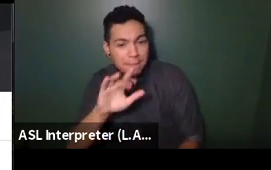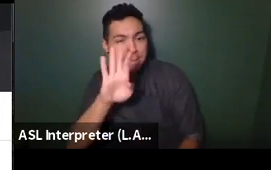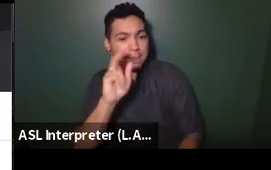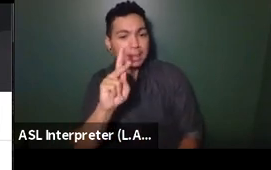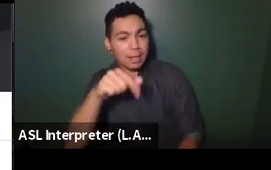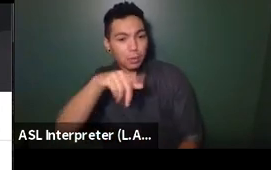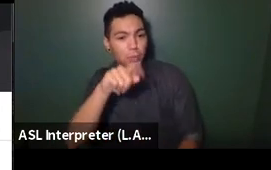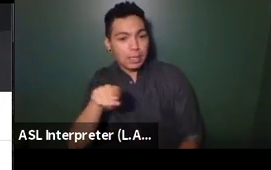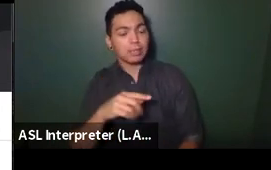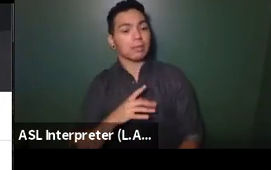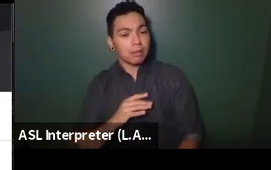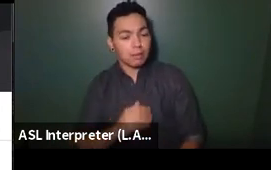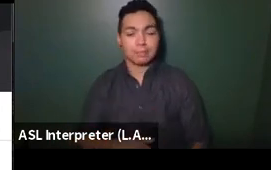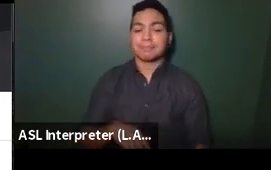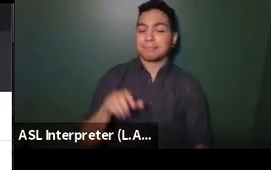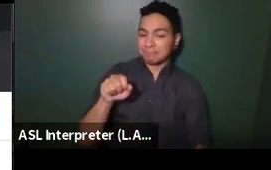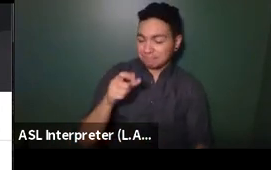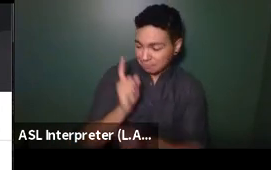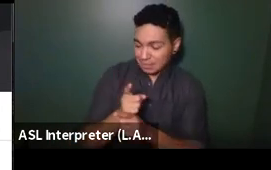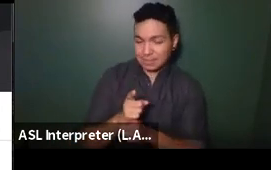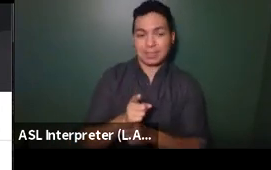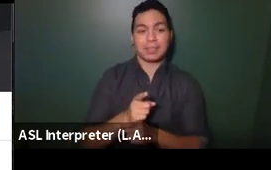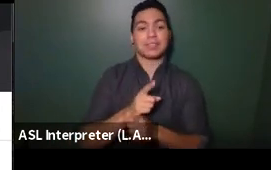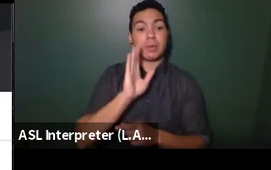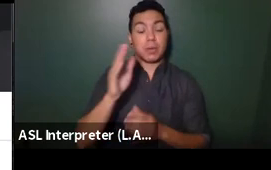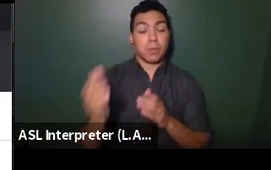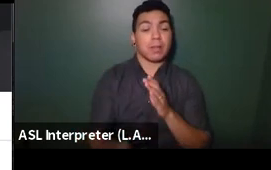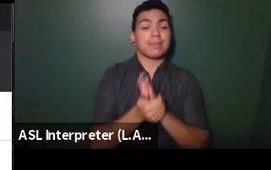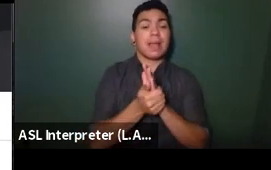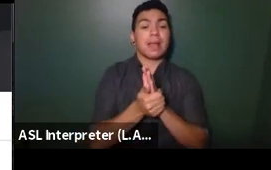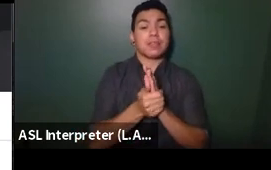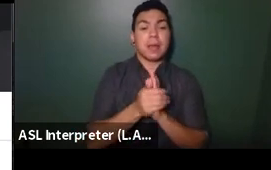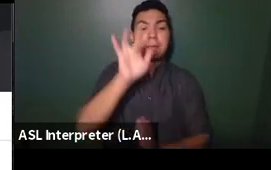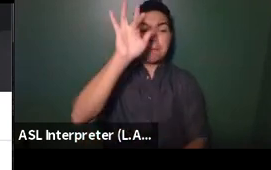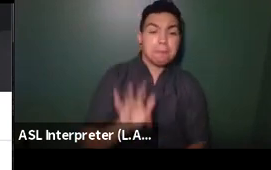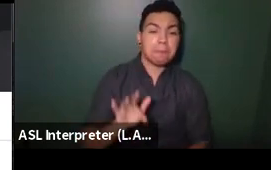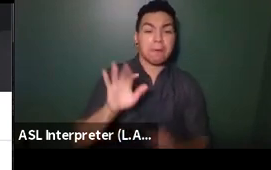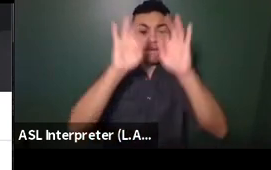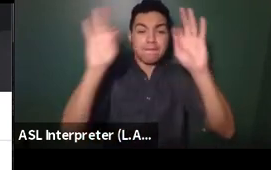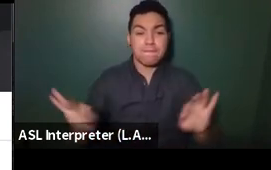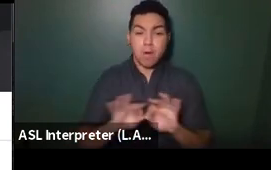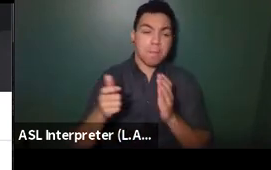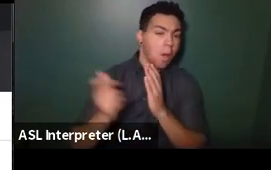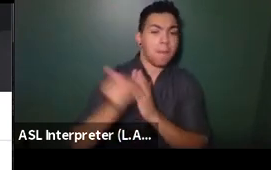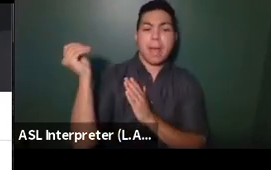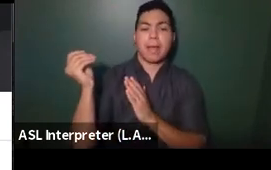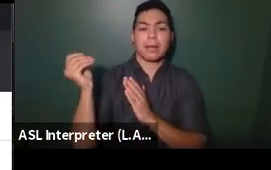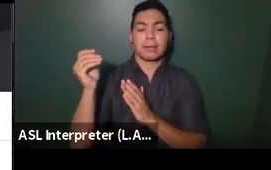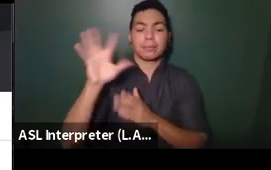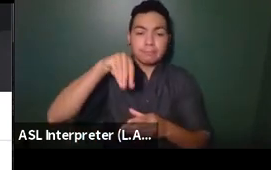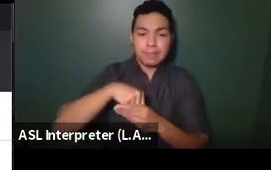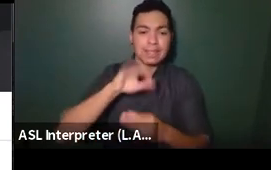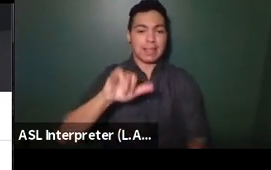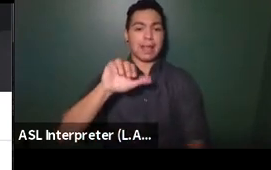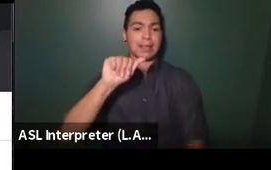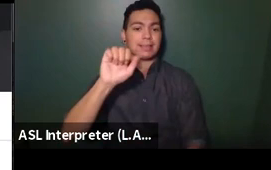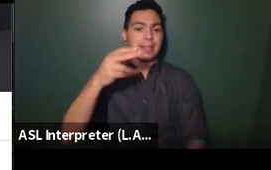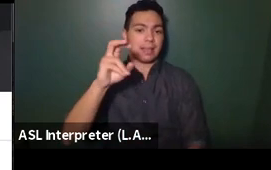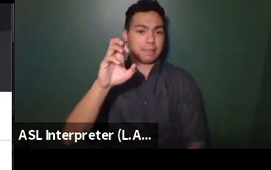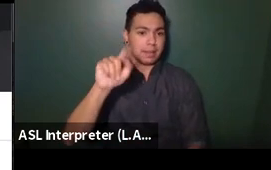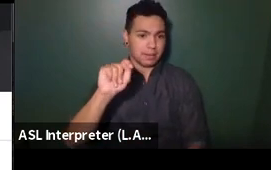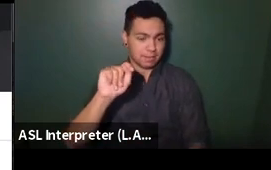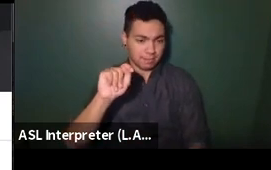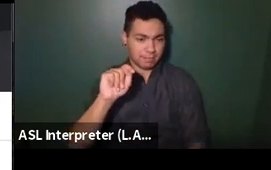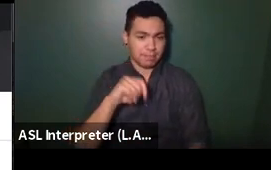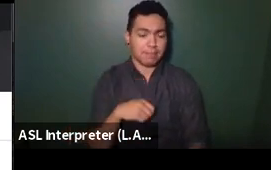Katherine Livick - ESD 112: So a quiz assignment attaches a blank form automatically to your assignment and there are a few things to know about this workflow.